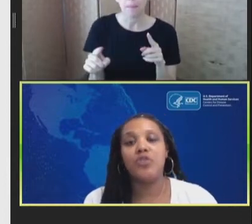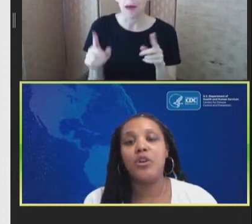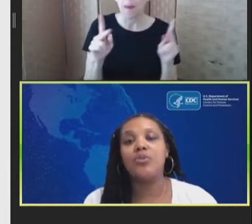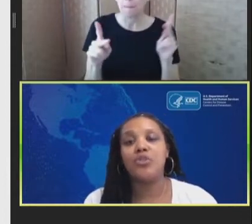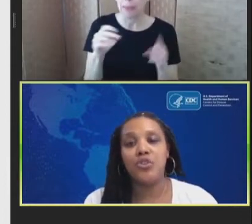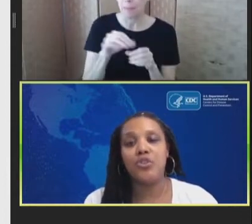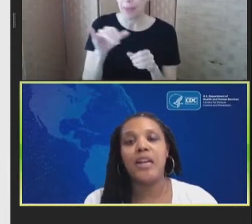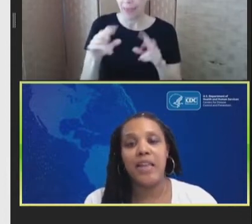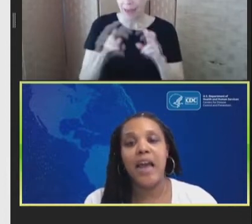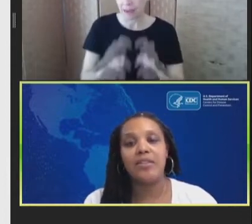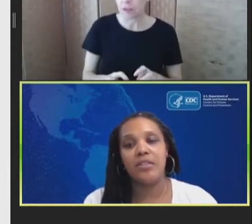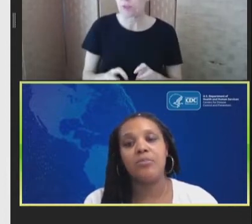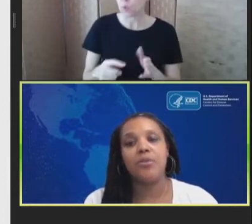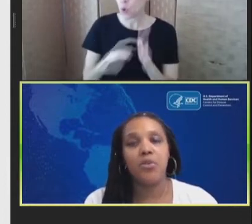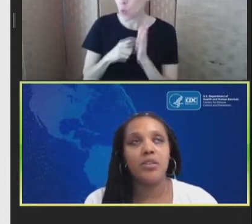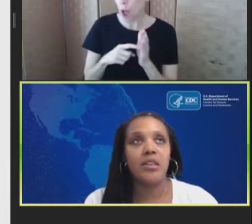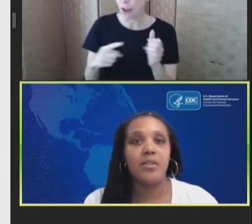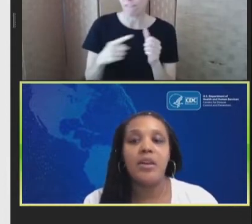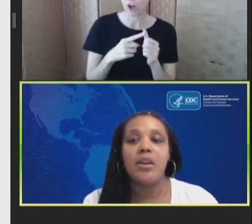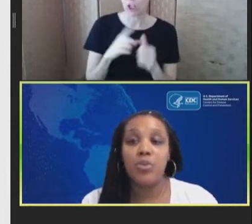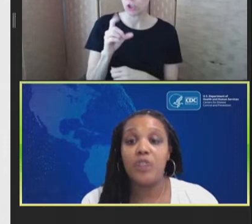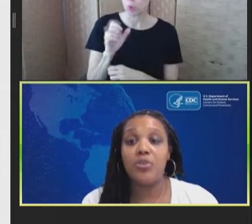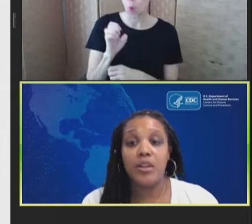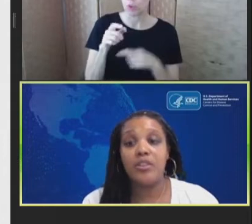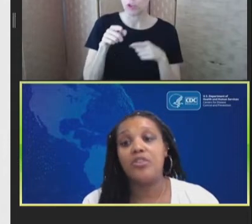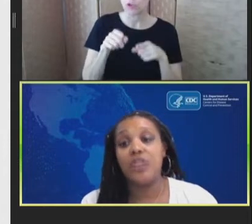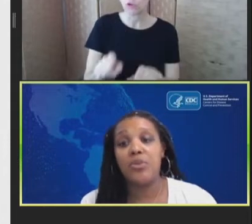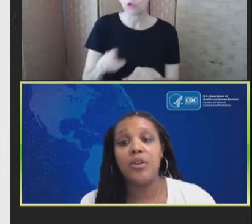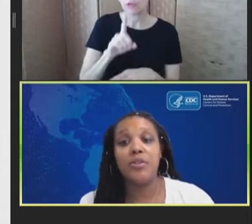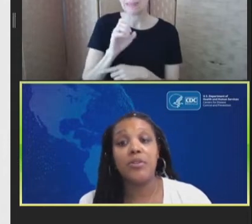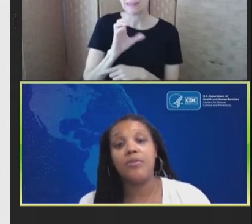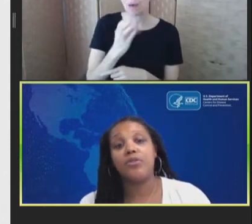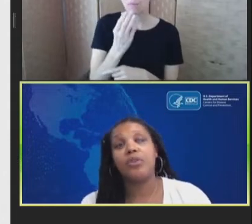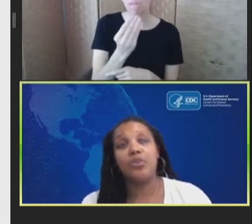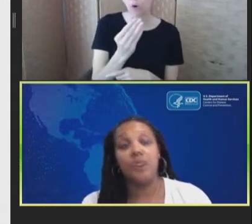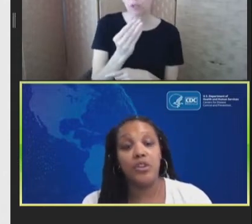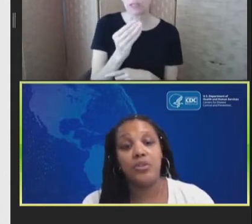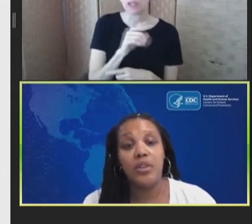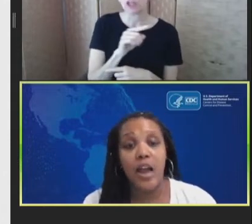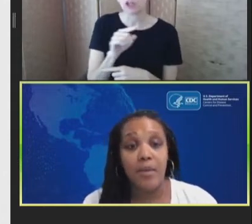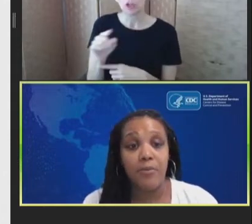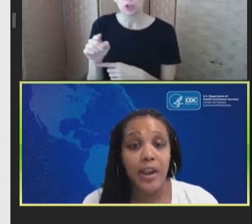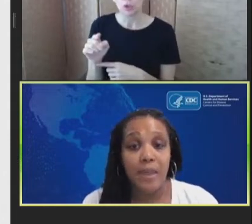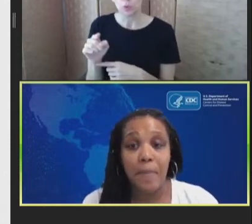first dose during that December 14th, 2020 to January 31st, 2022 timeframe.